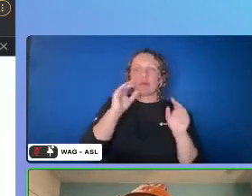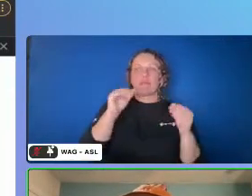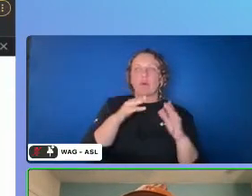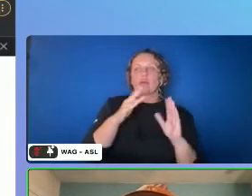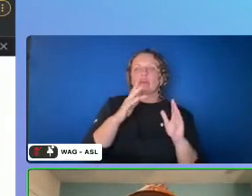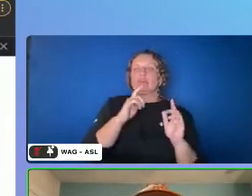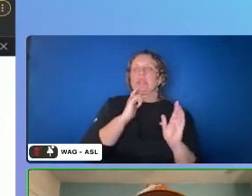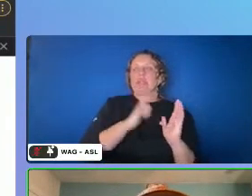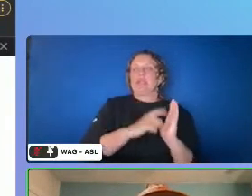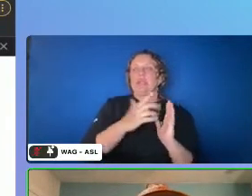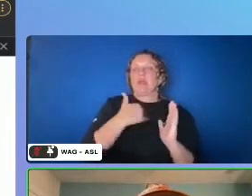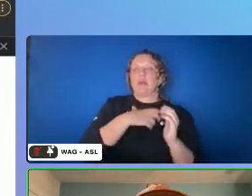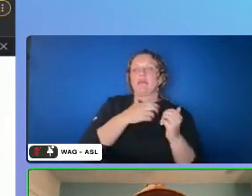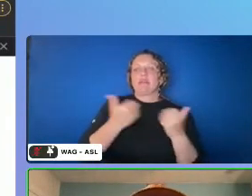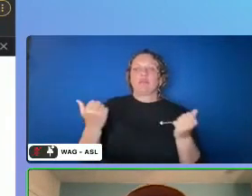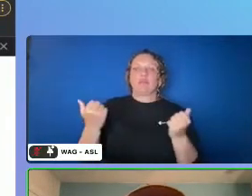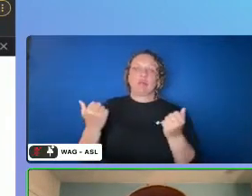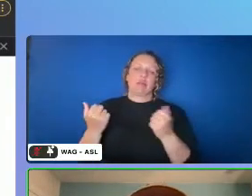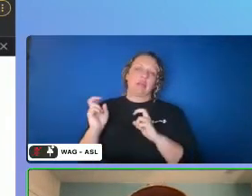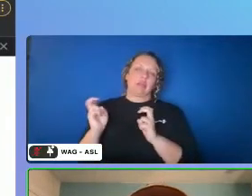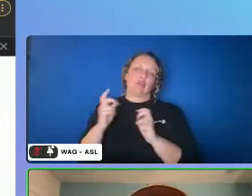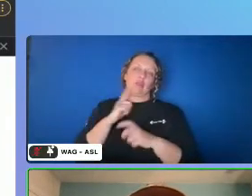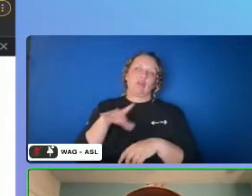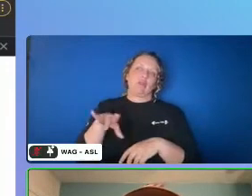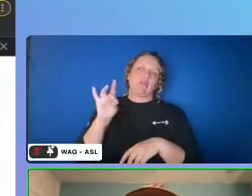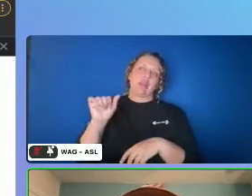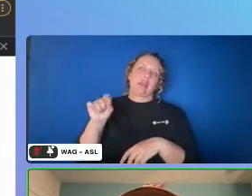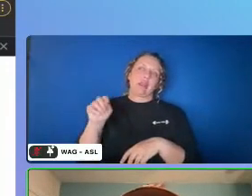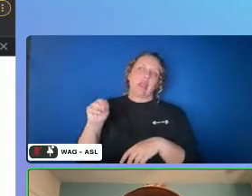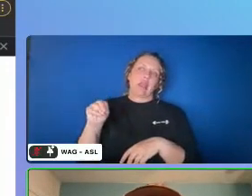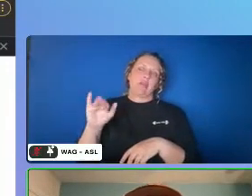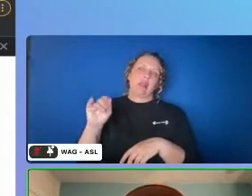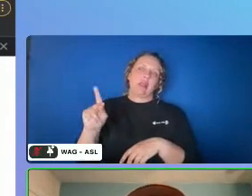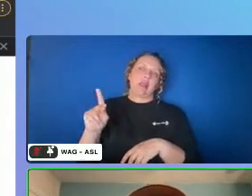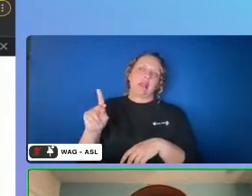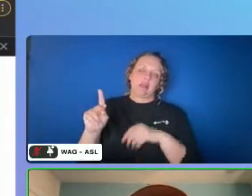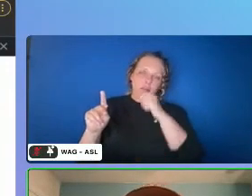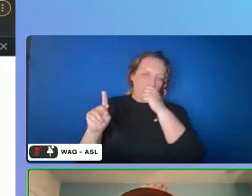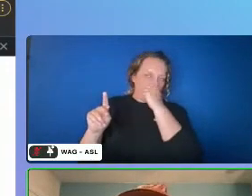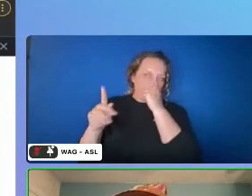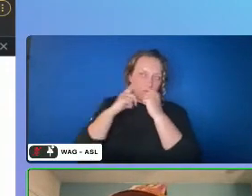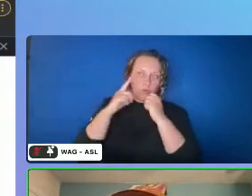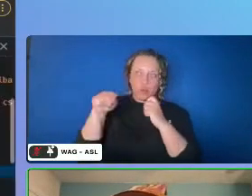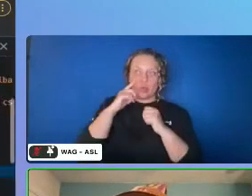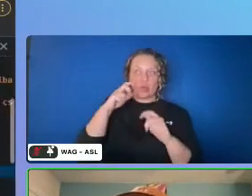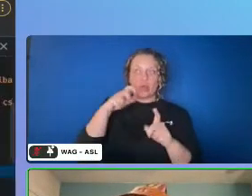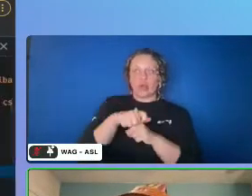And then we have a separate issue for the Find an ATM link. For those of you who have caught it, it's pretty funny,